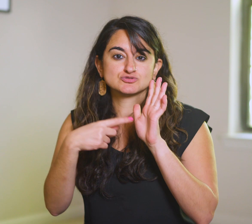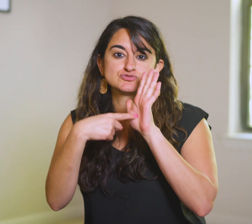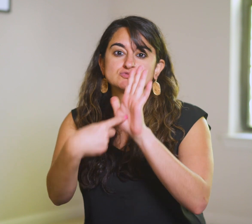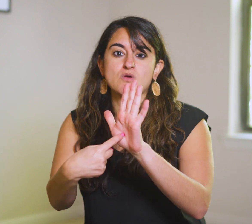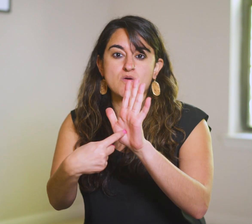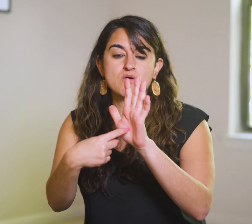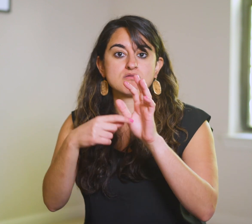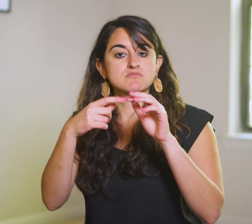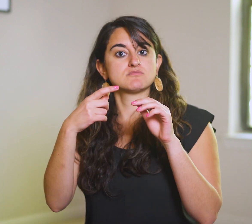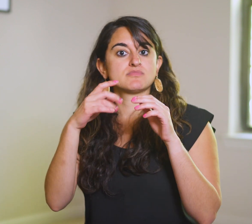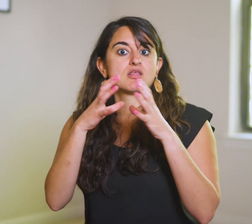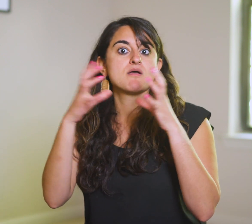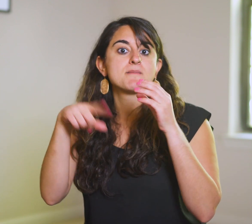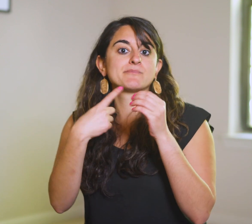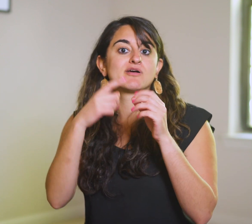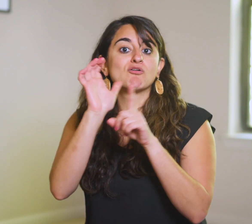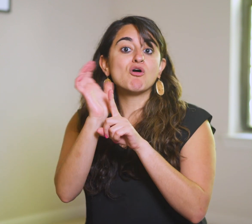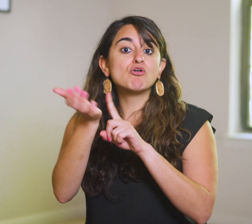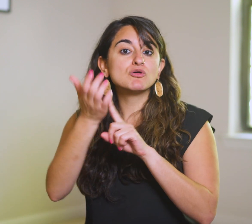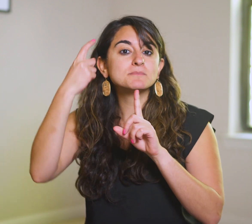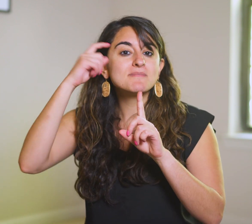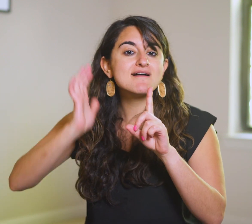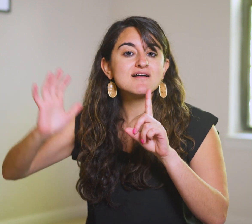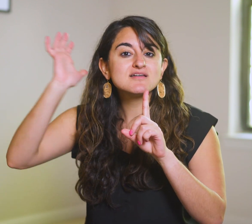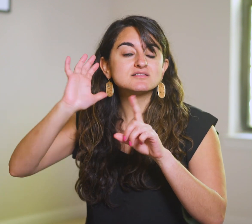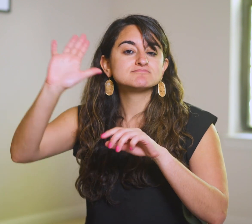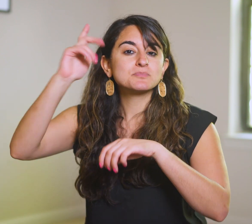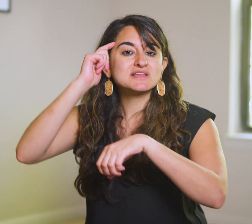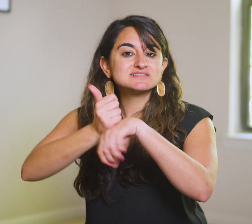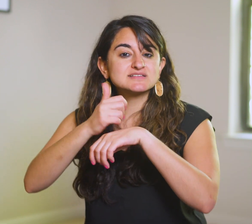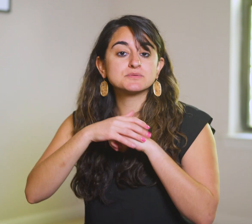that reveal a lot about the cultural mind-set.